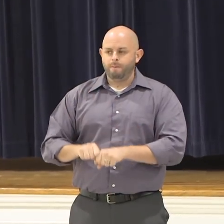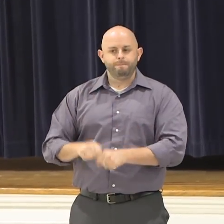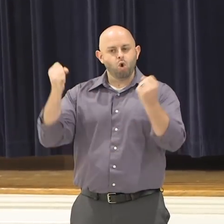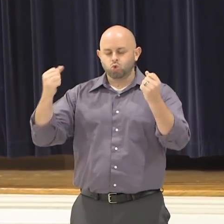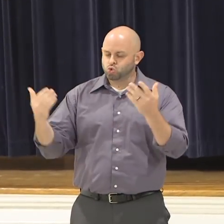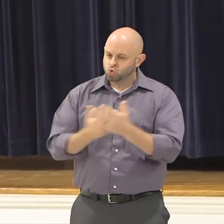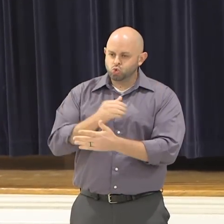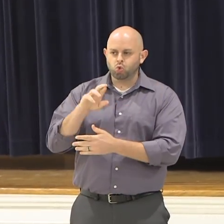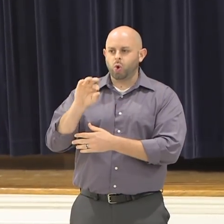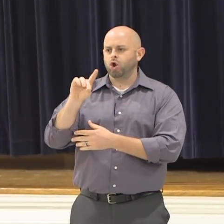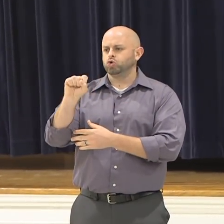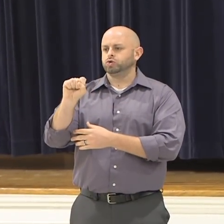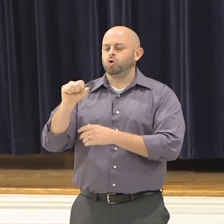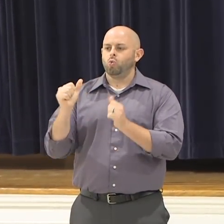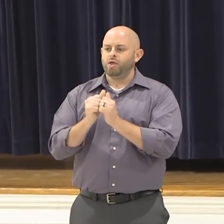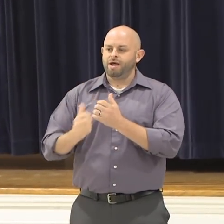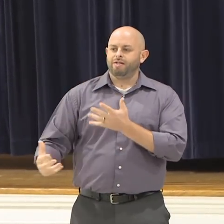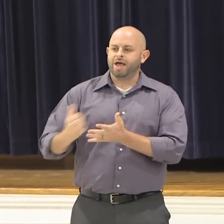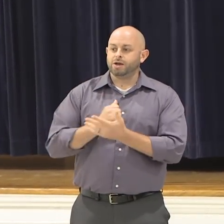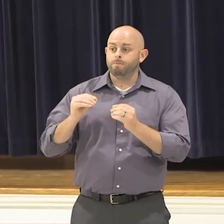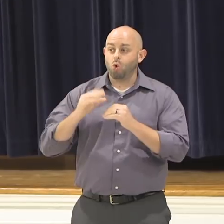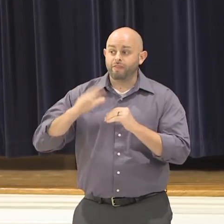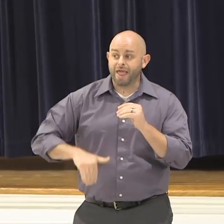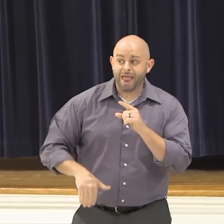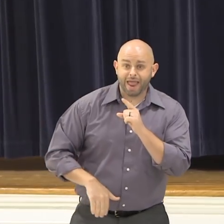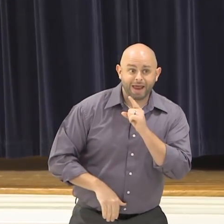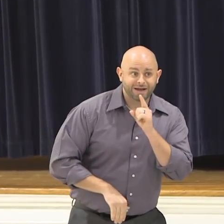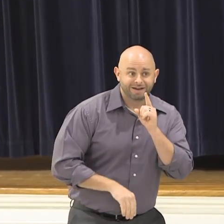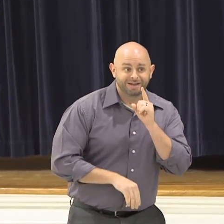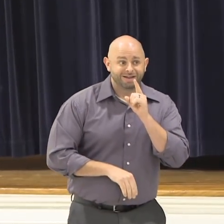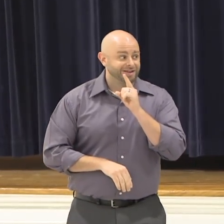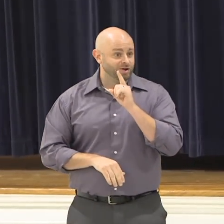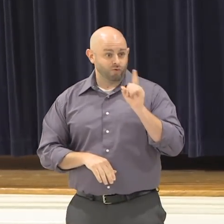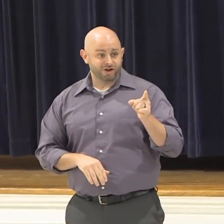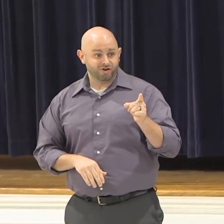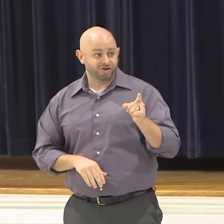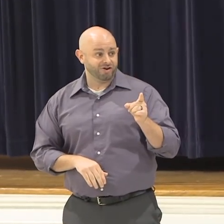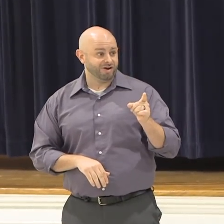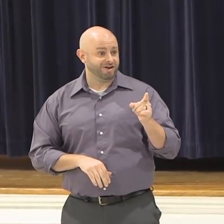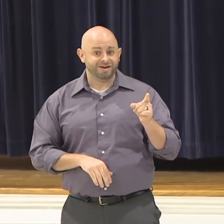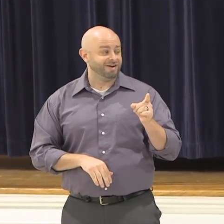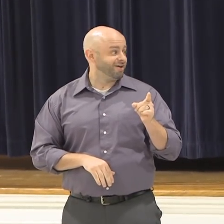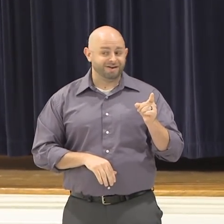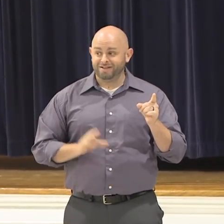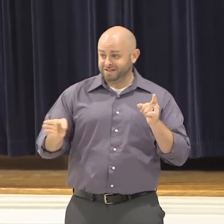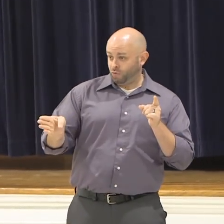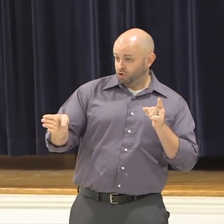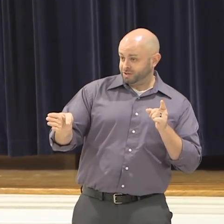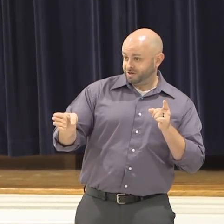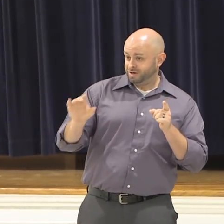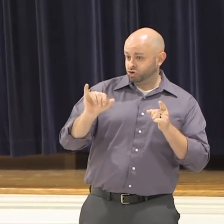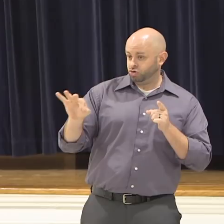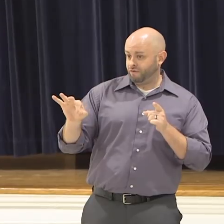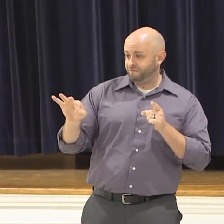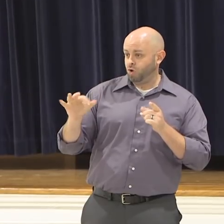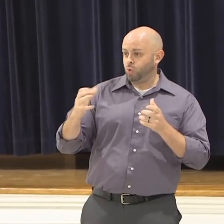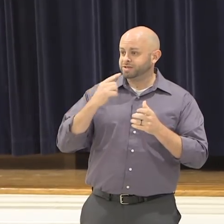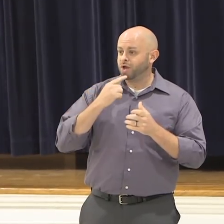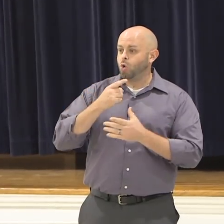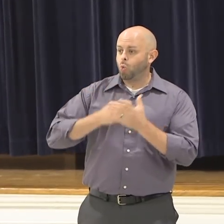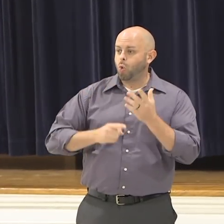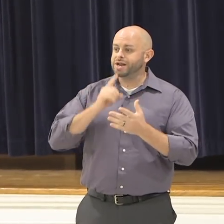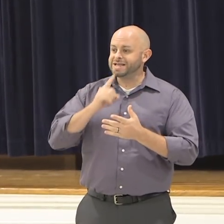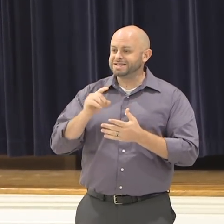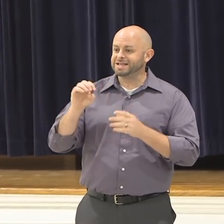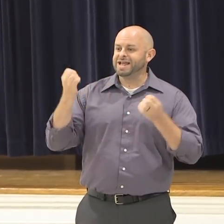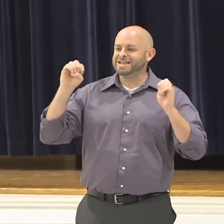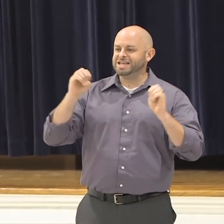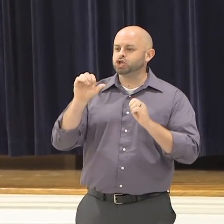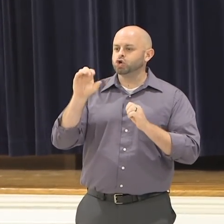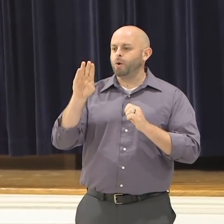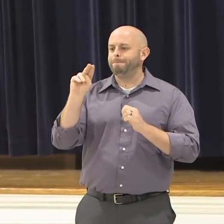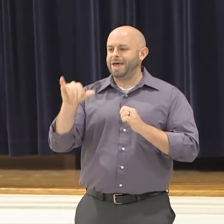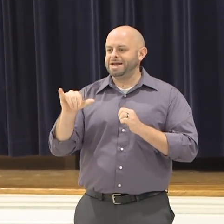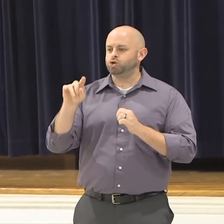records with collecting more than and that's right the 25th annual